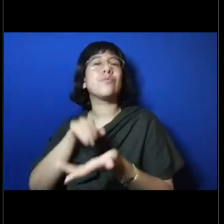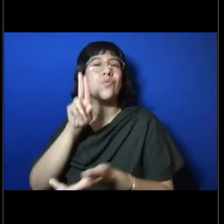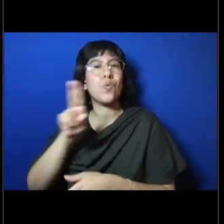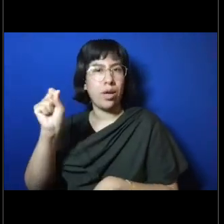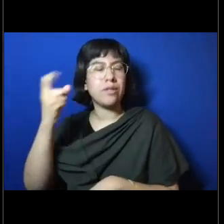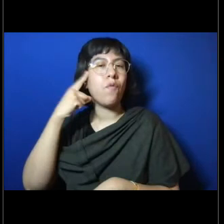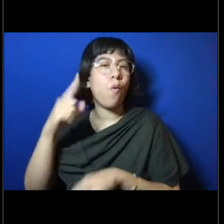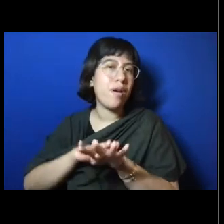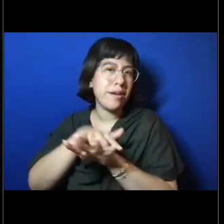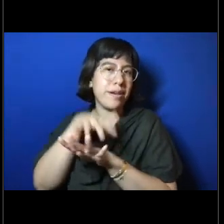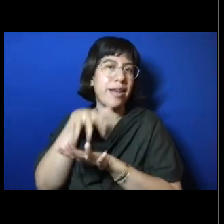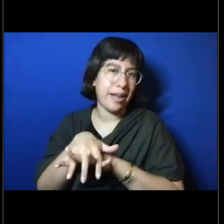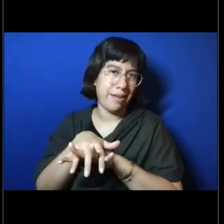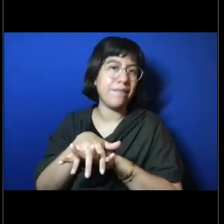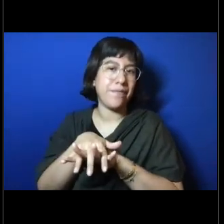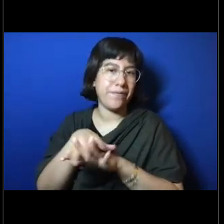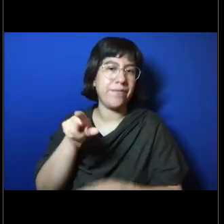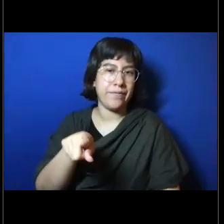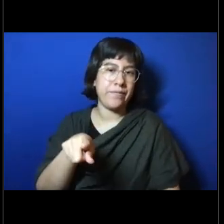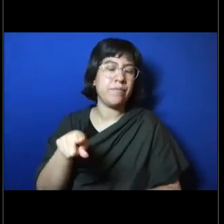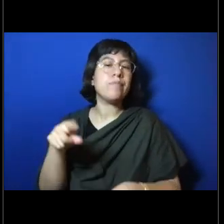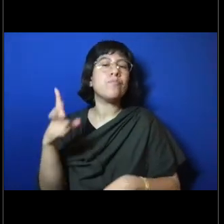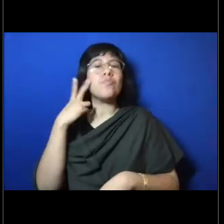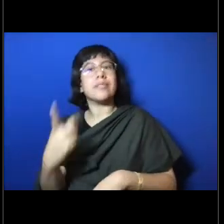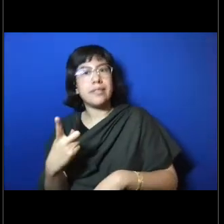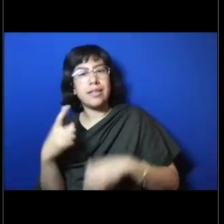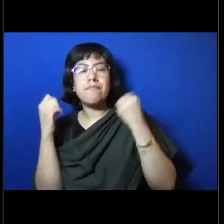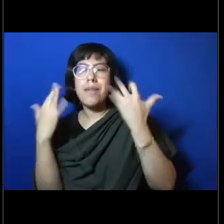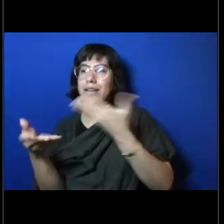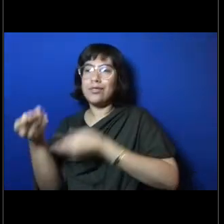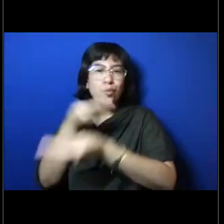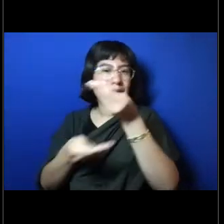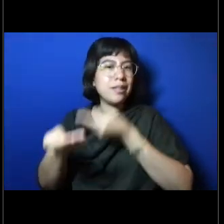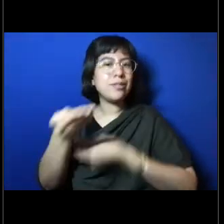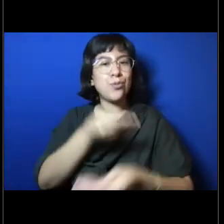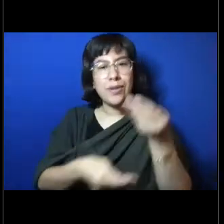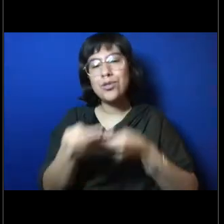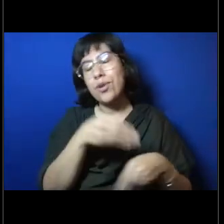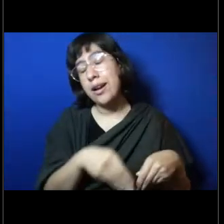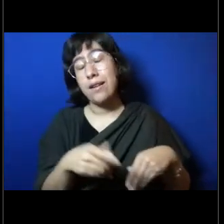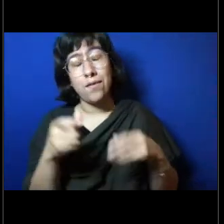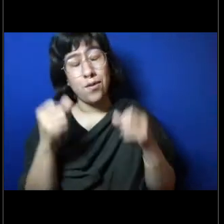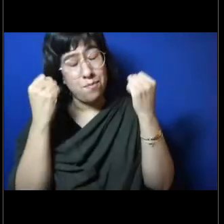So a really important trade item for these people for many, many hundreds or thousands of years.